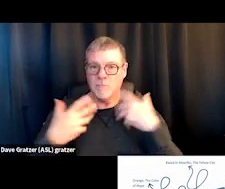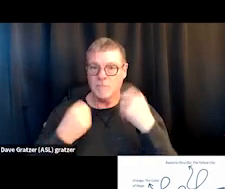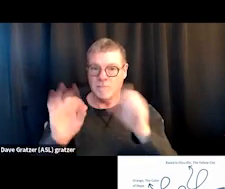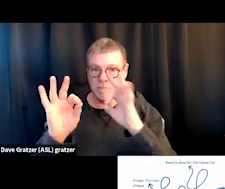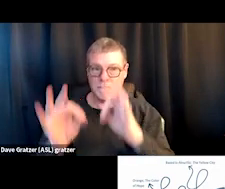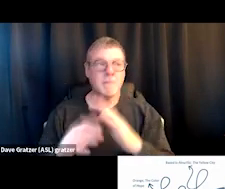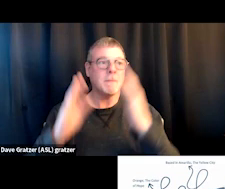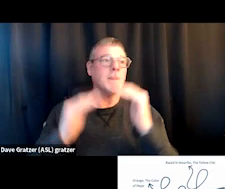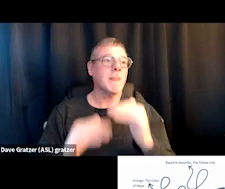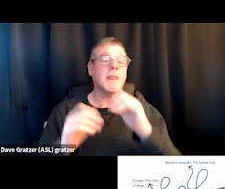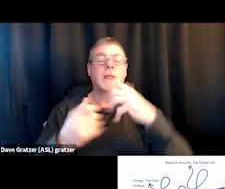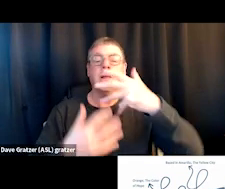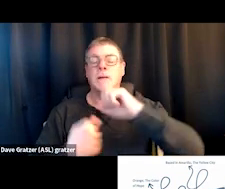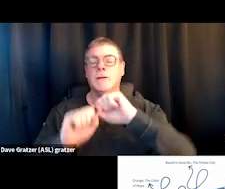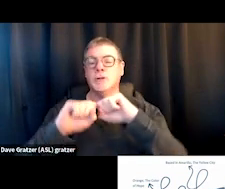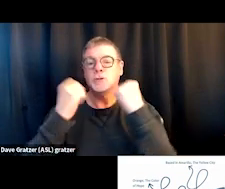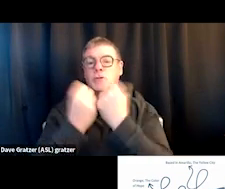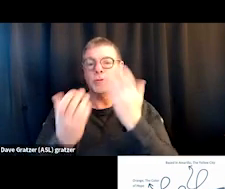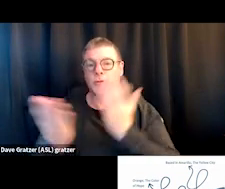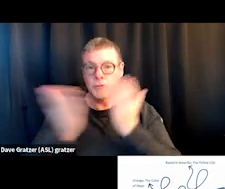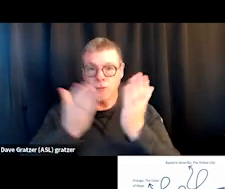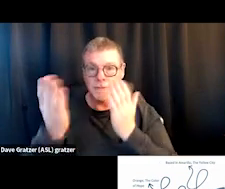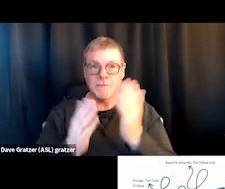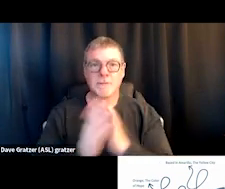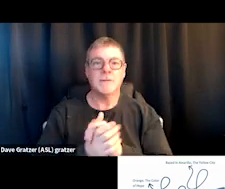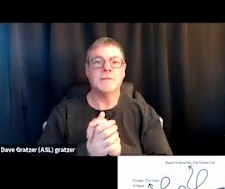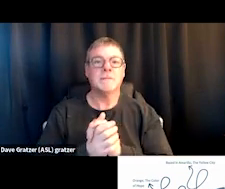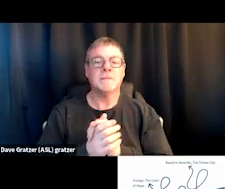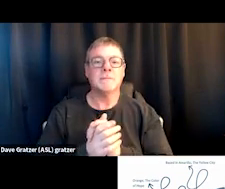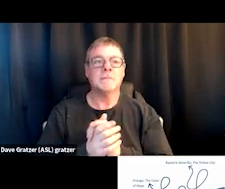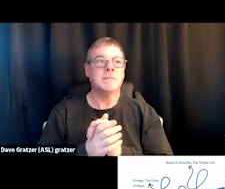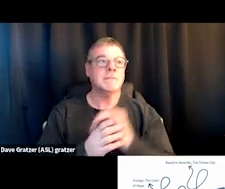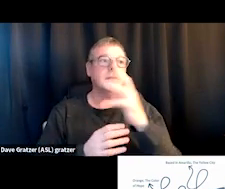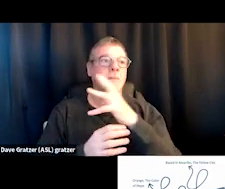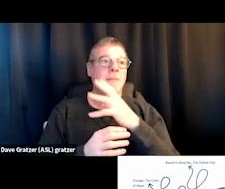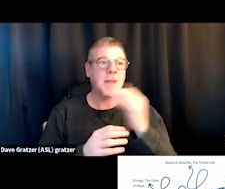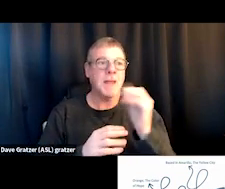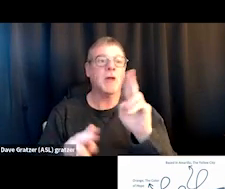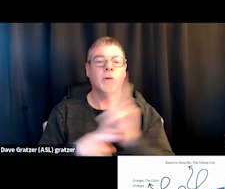also provide social services, social drivers of health, and provided services